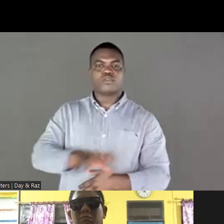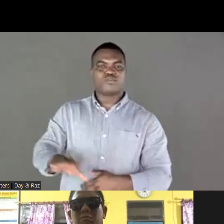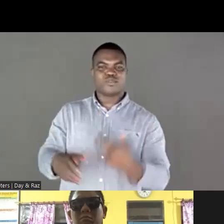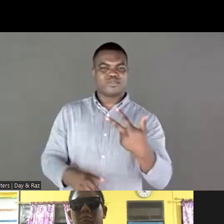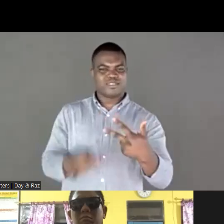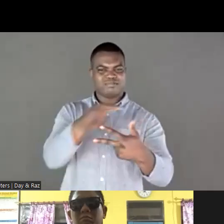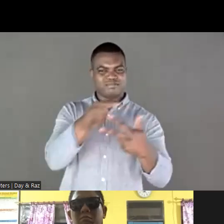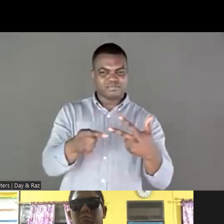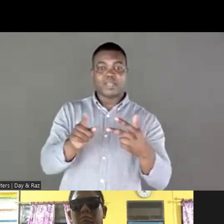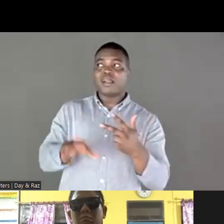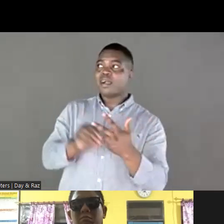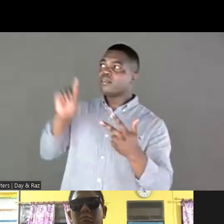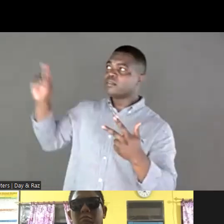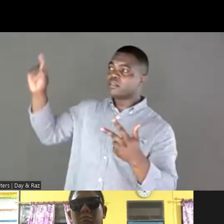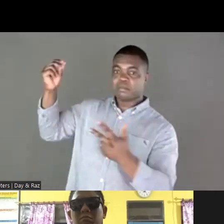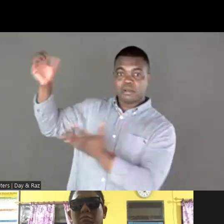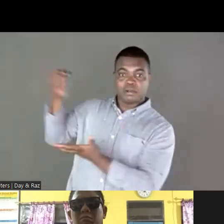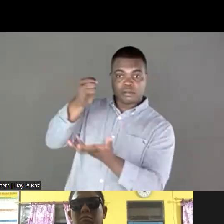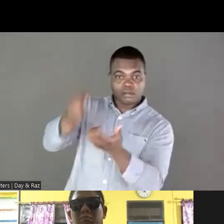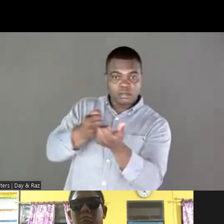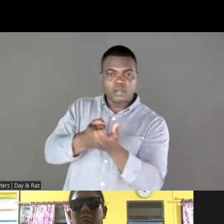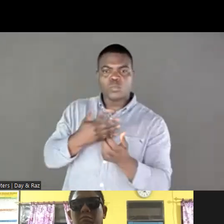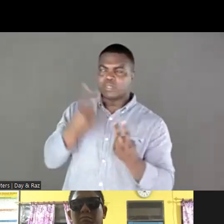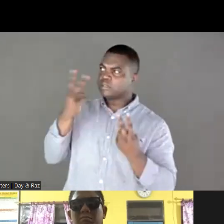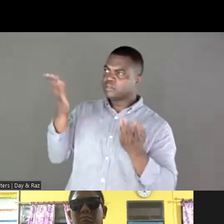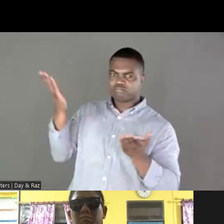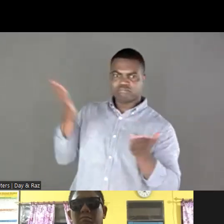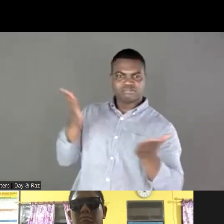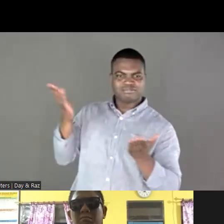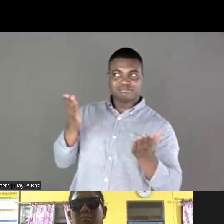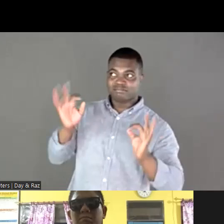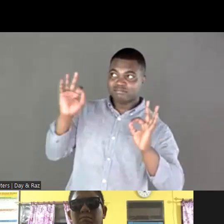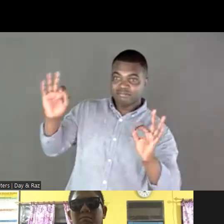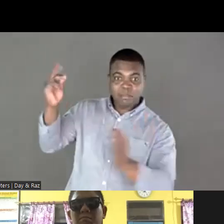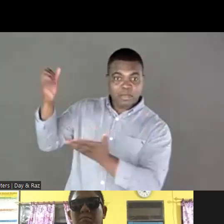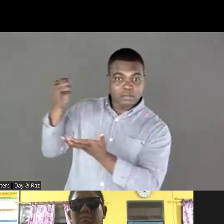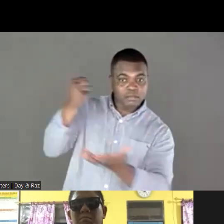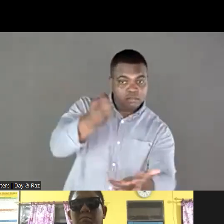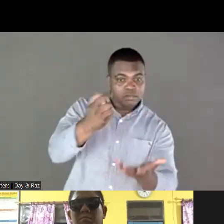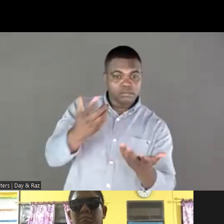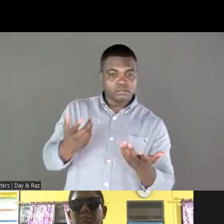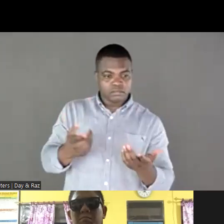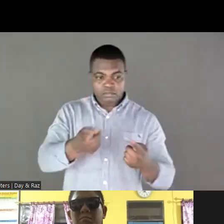So first of all, we use IRT the development, the international aid and transparency initiative to